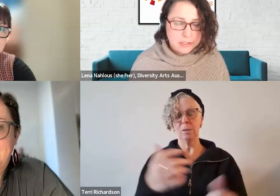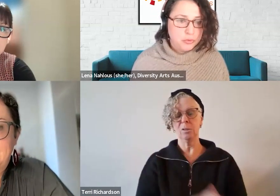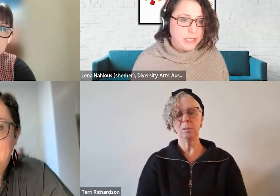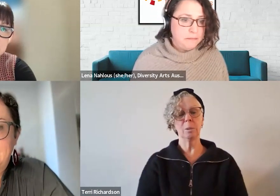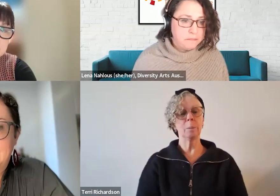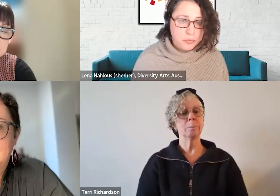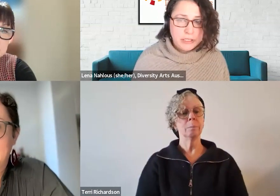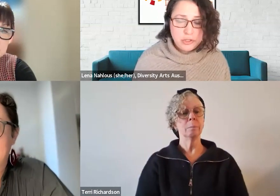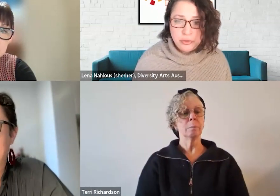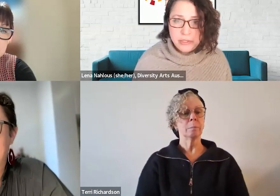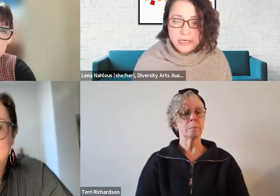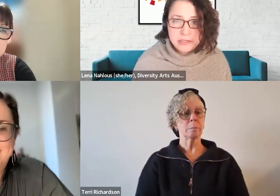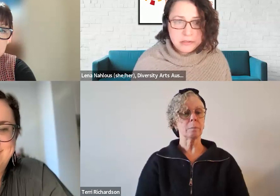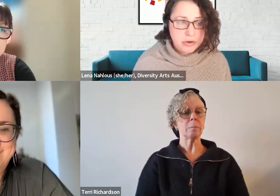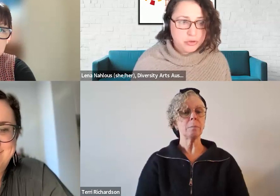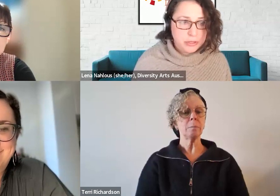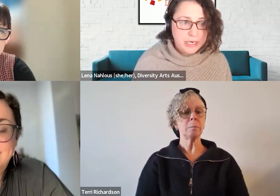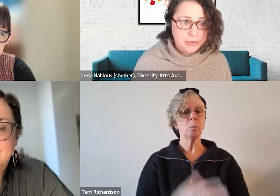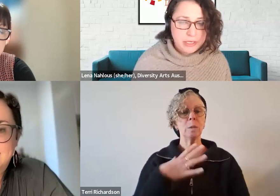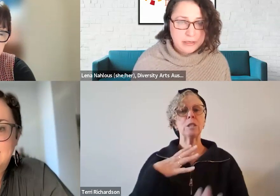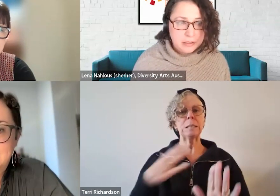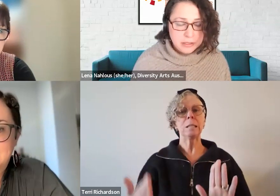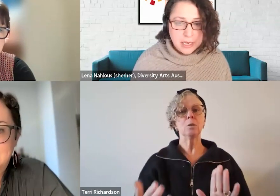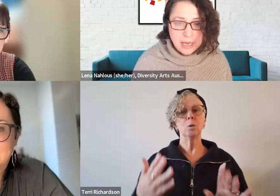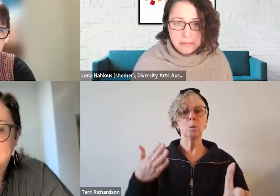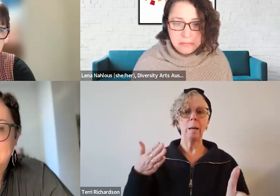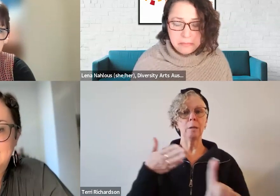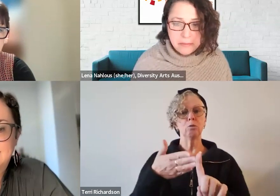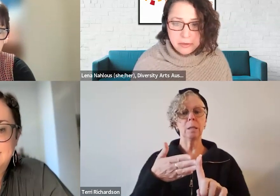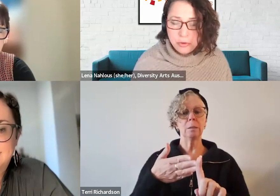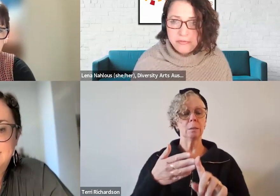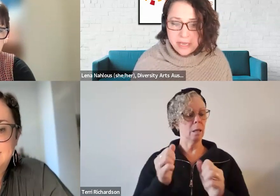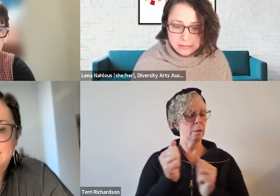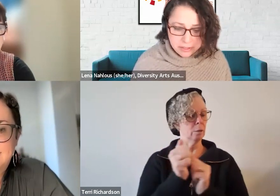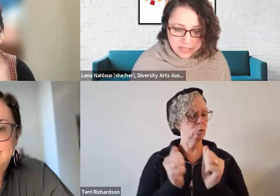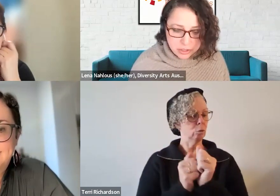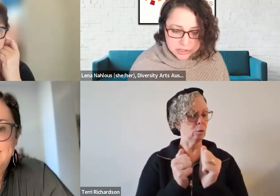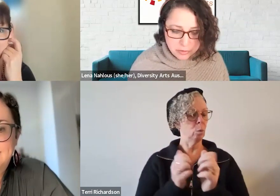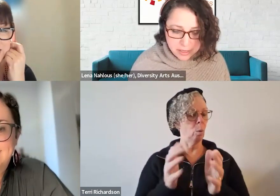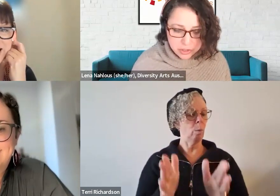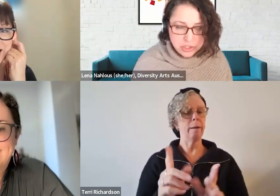Until we really do address the structural inequity at the core of that. But thank you so much.